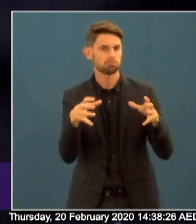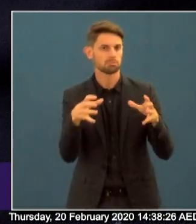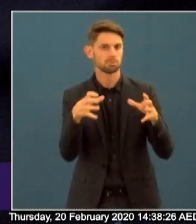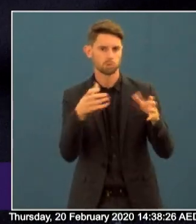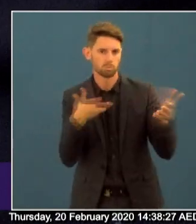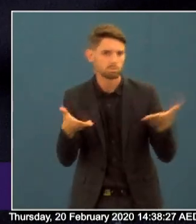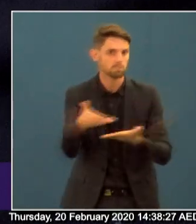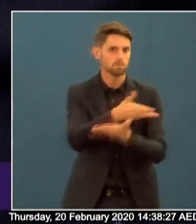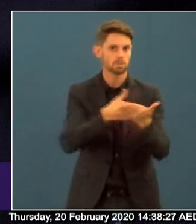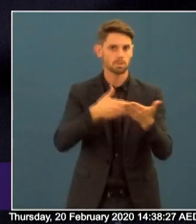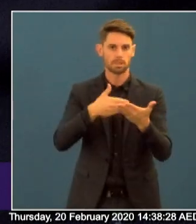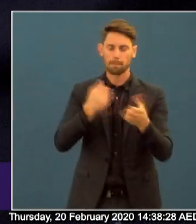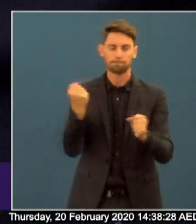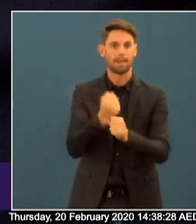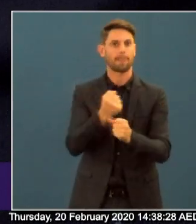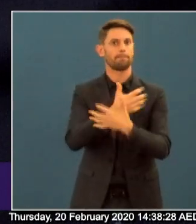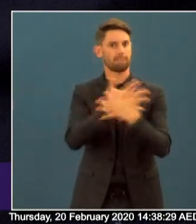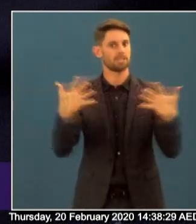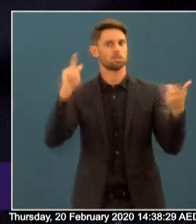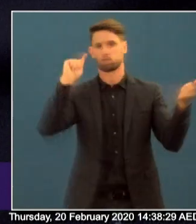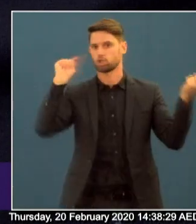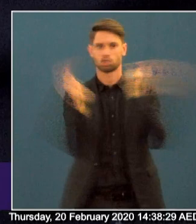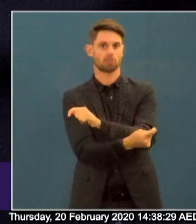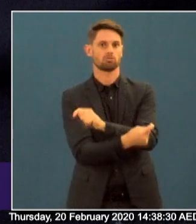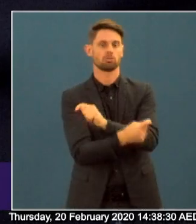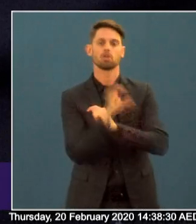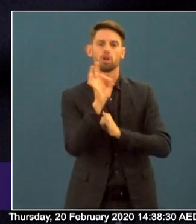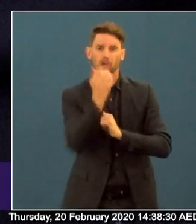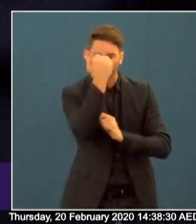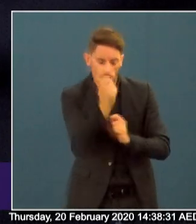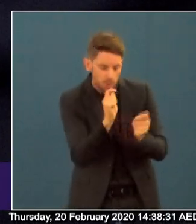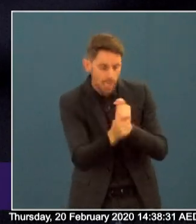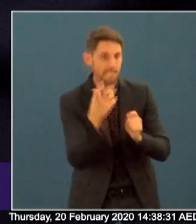And I thank the Commission for this opportunity to represent these views. Thank you.